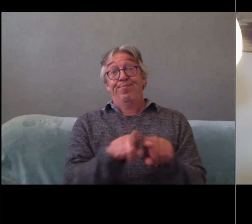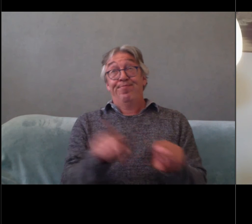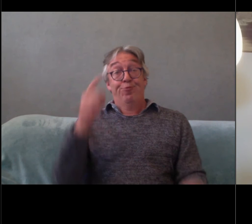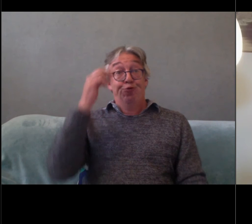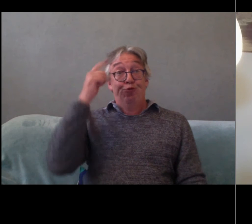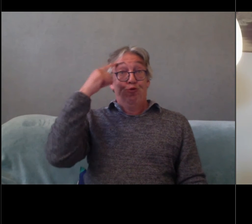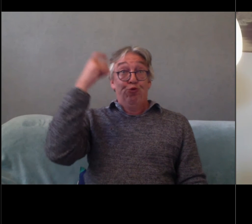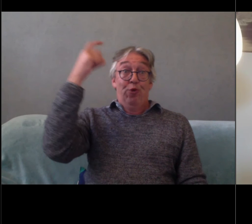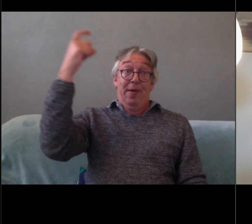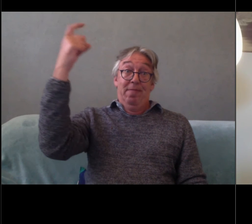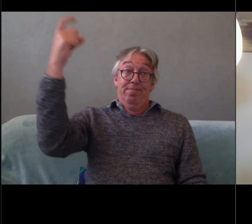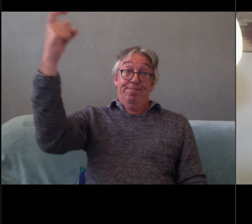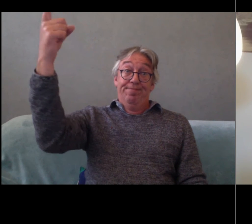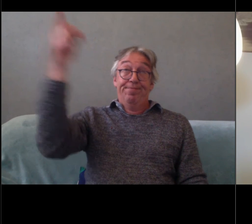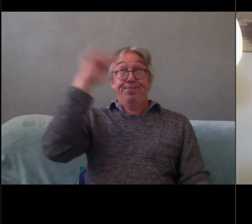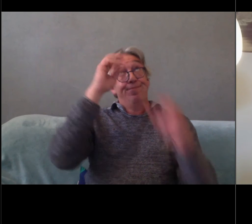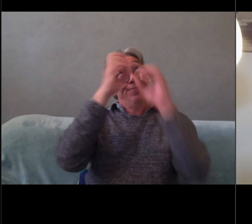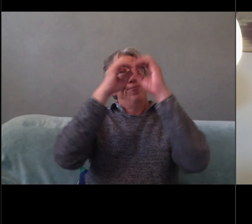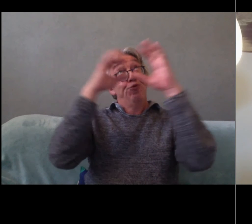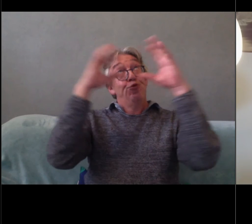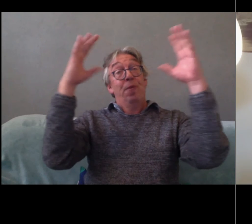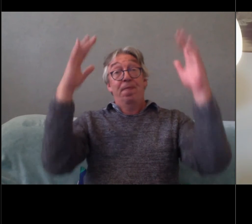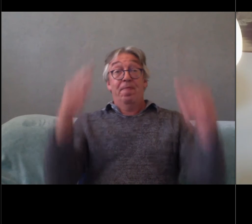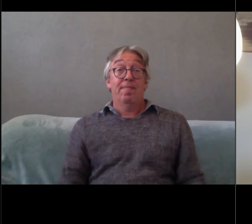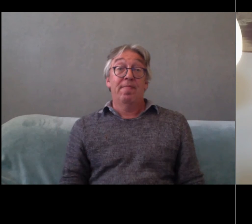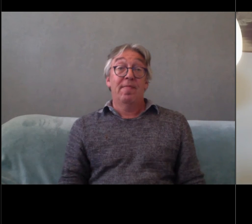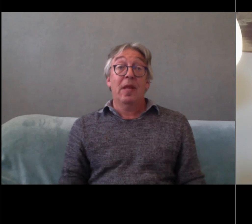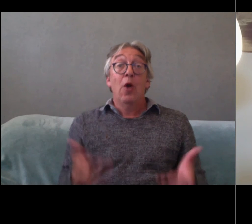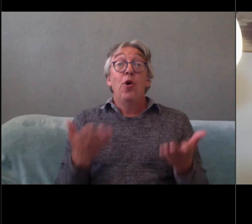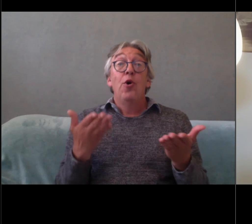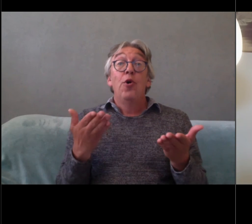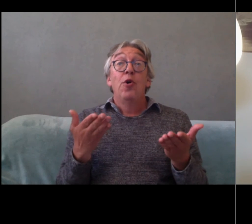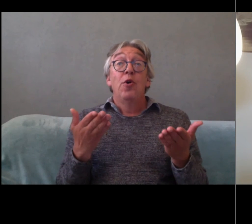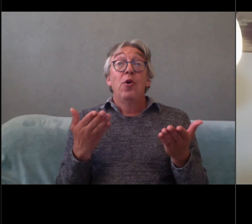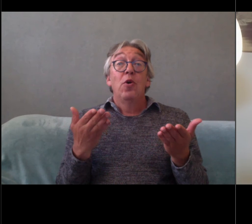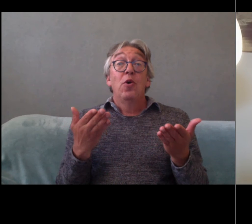Today we've received a communication from our managing authority.